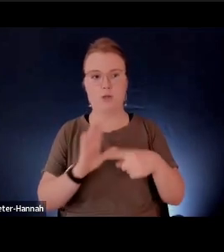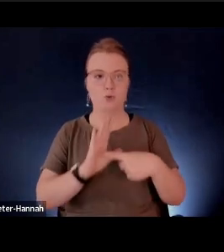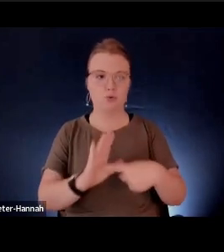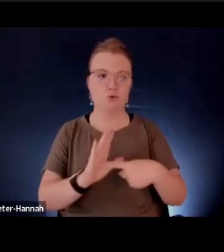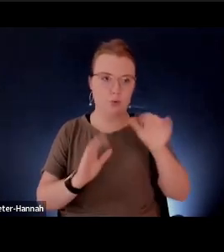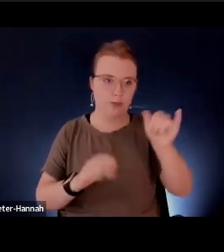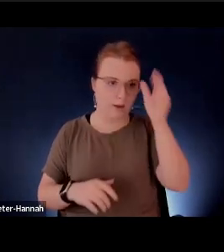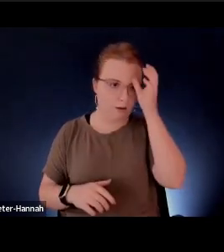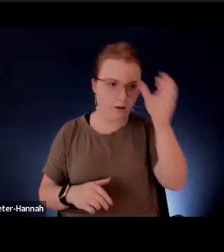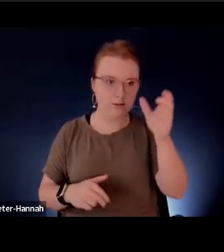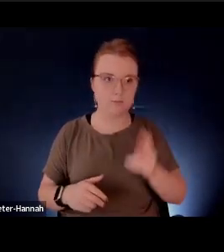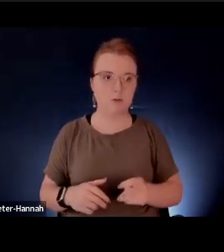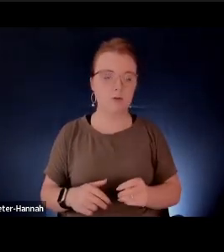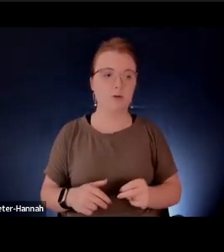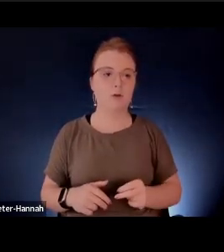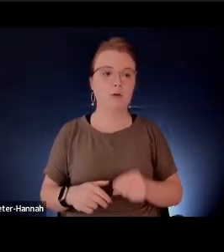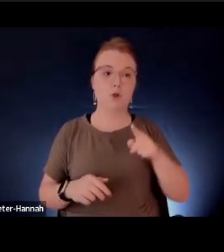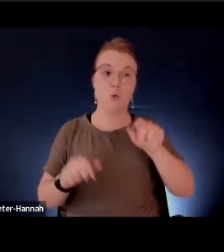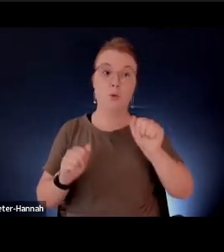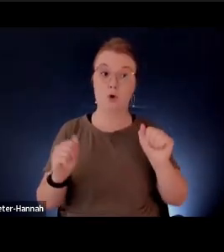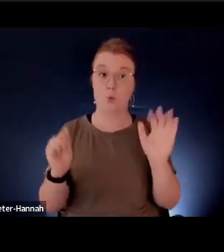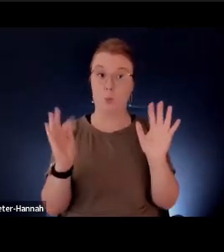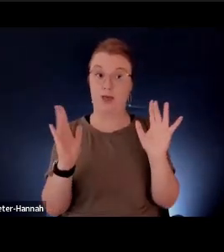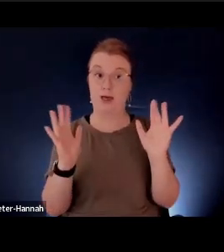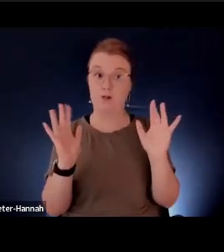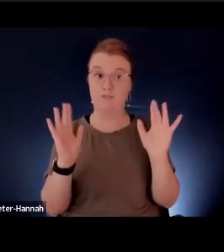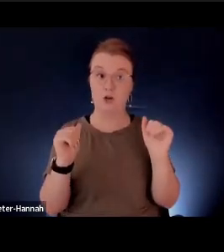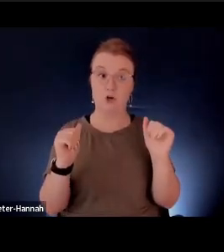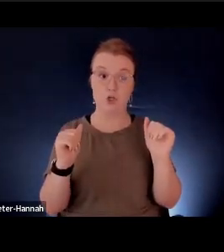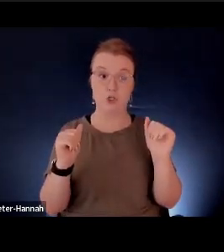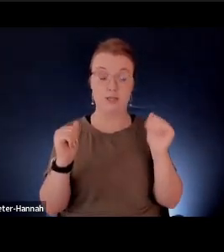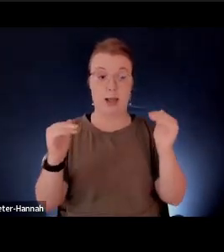You can wiggle fingers at a high level